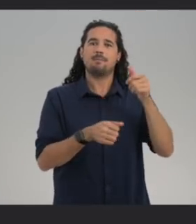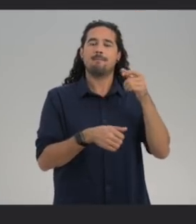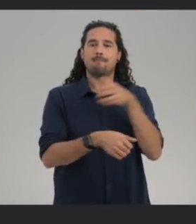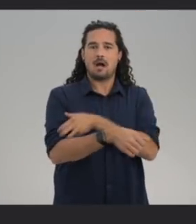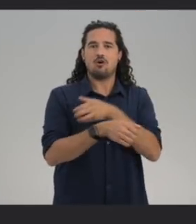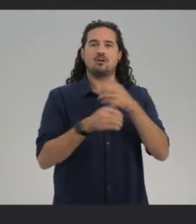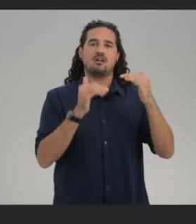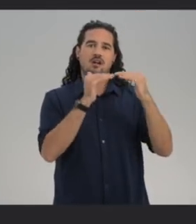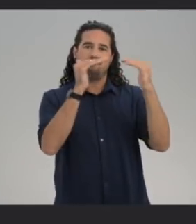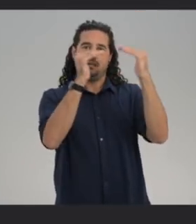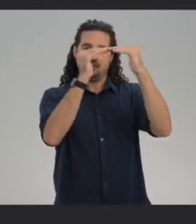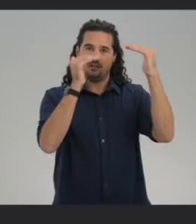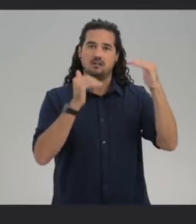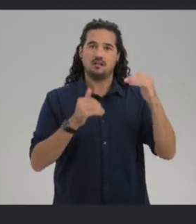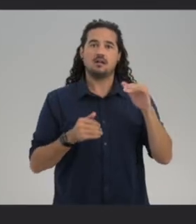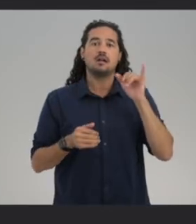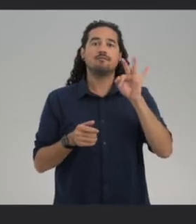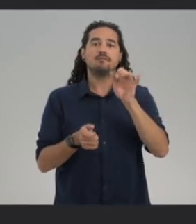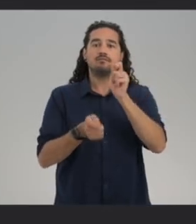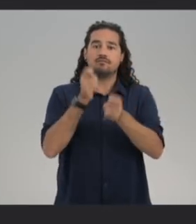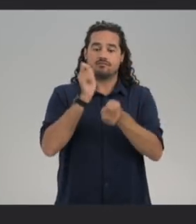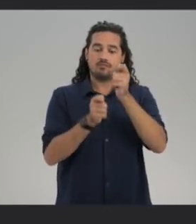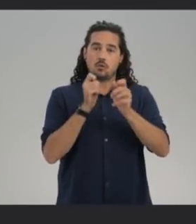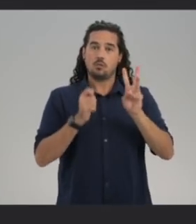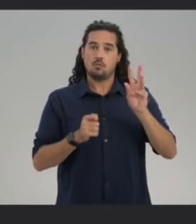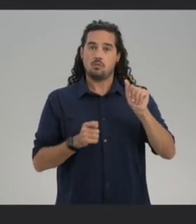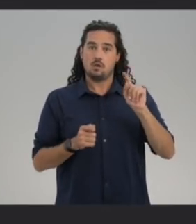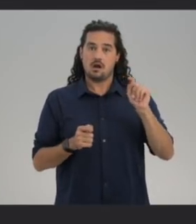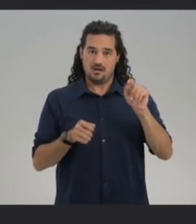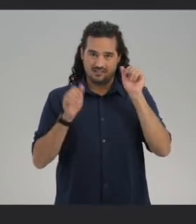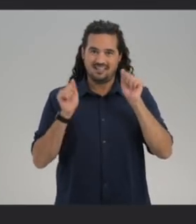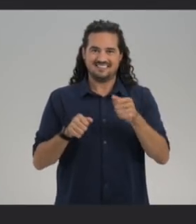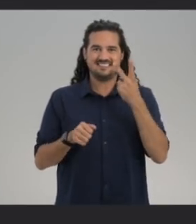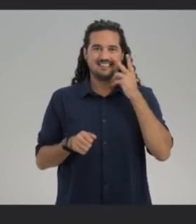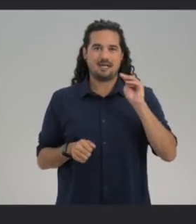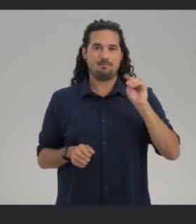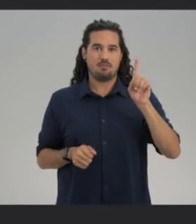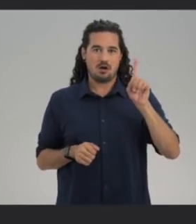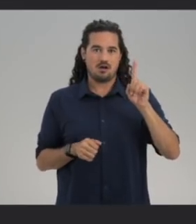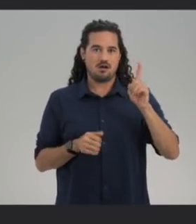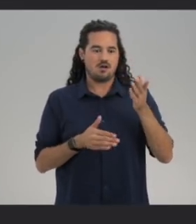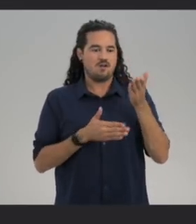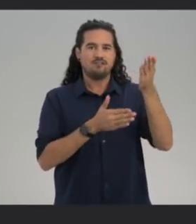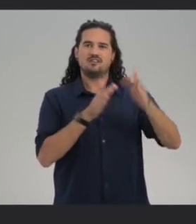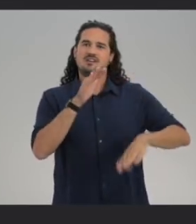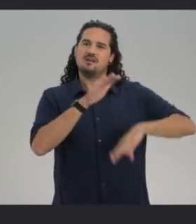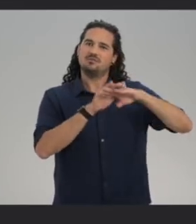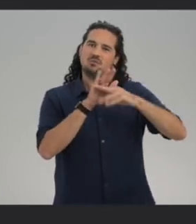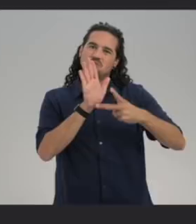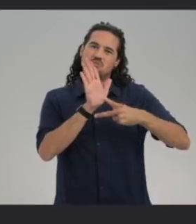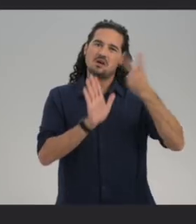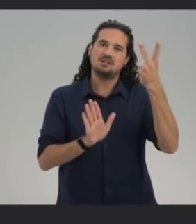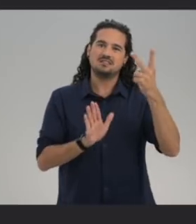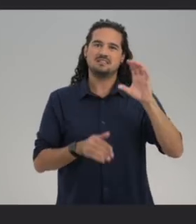And at just 10 watts, the thermal envelope of a MacBook Air, you can see that M1 delivers up to two times the CPU performance